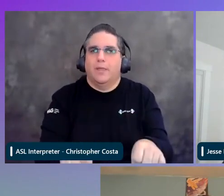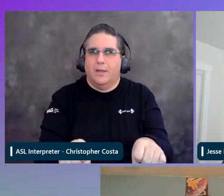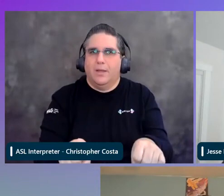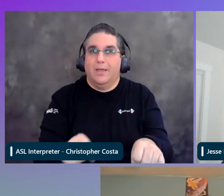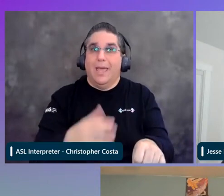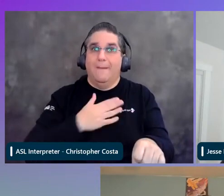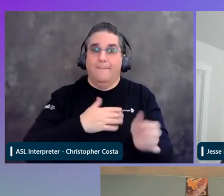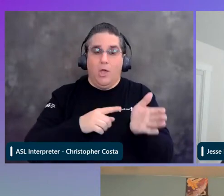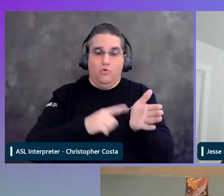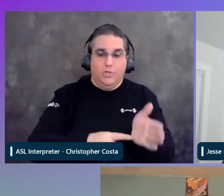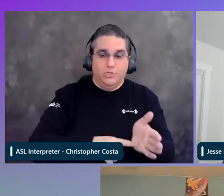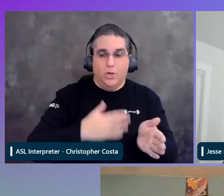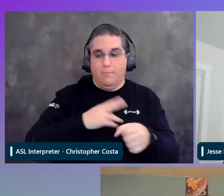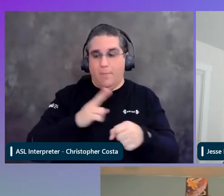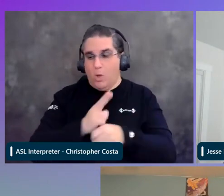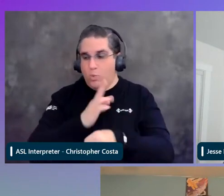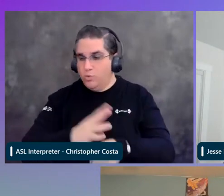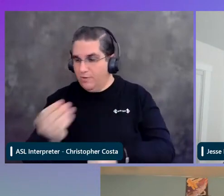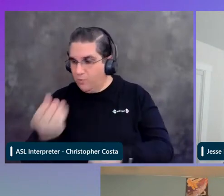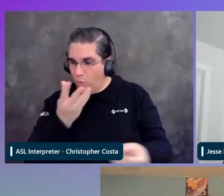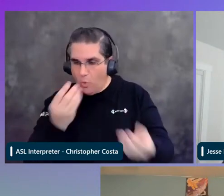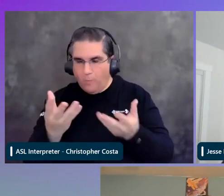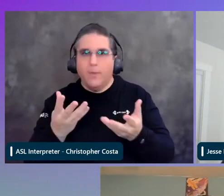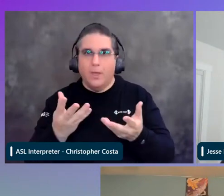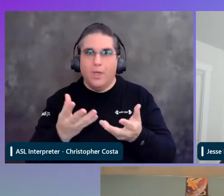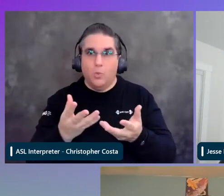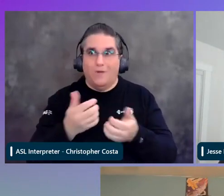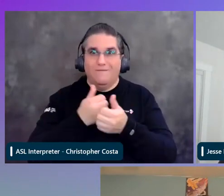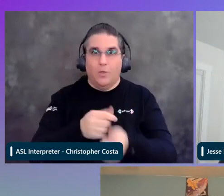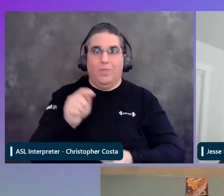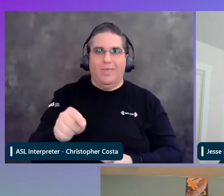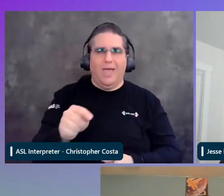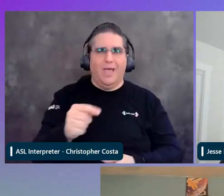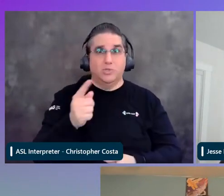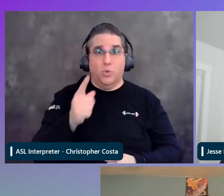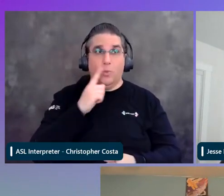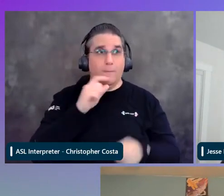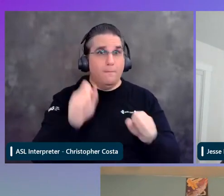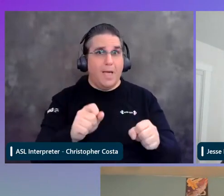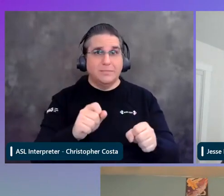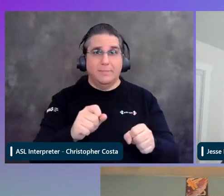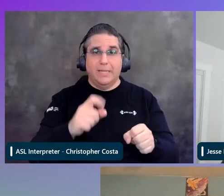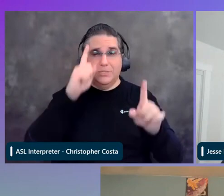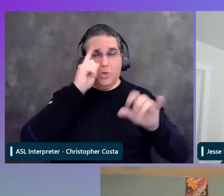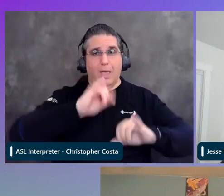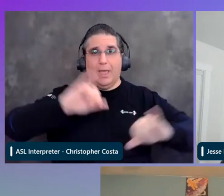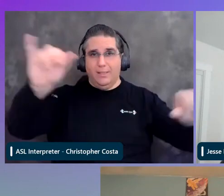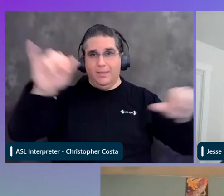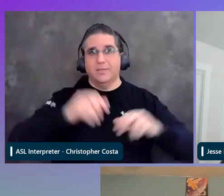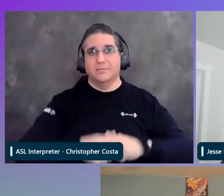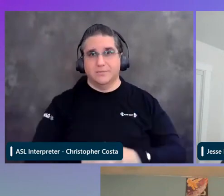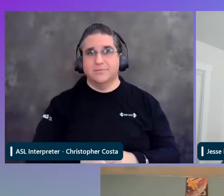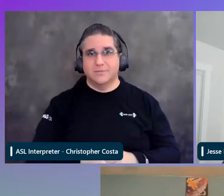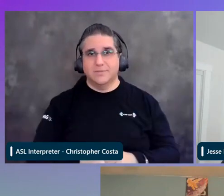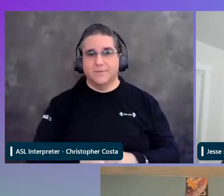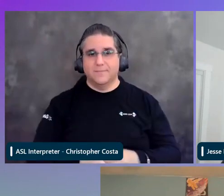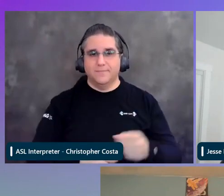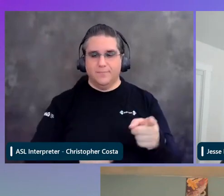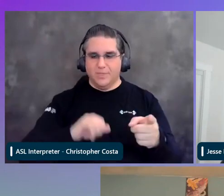your research or what a user has reported. Um, so yeah, lots endless possibilities. Absolutely And, you know, the